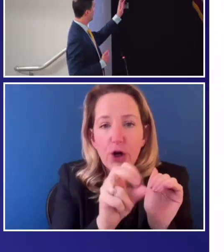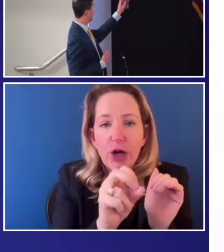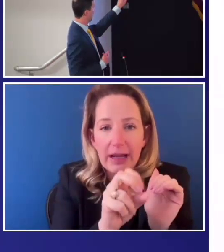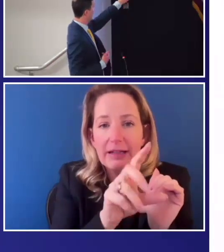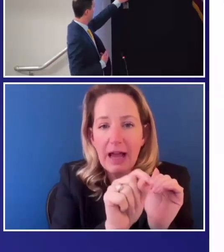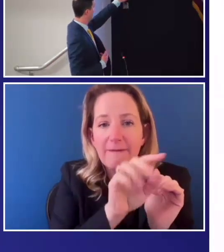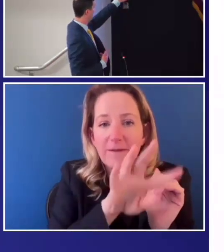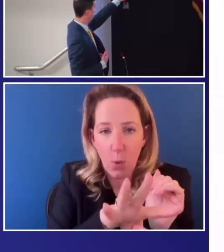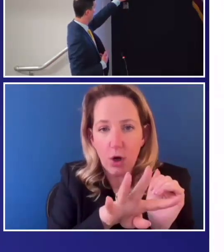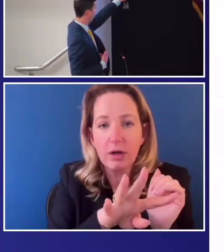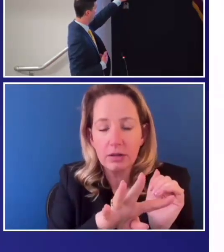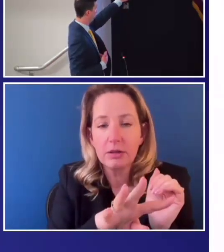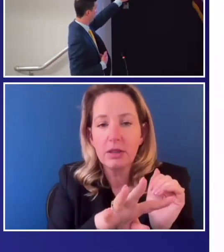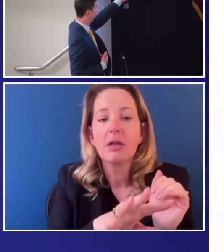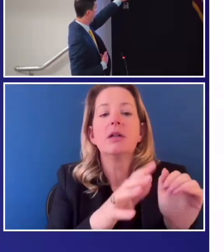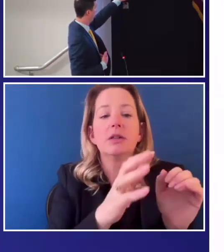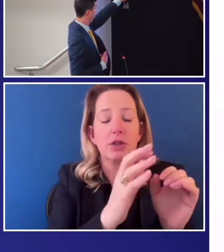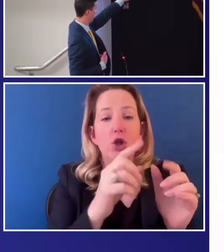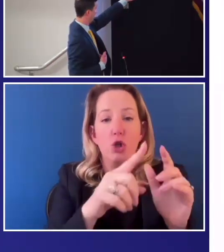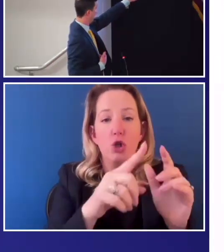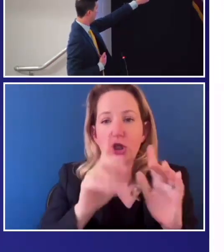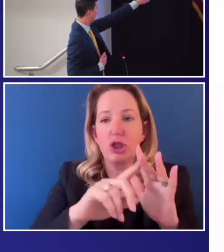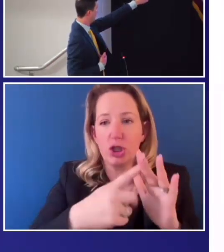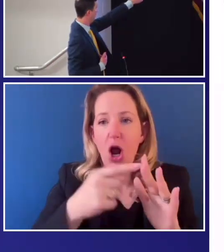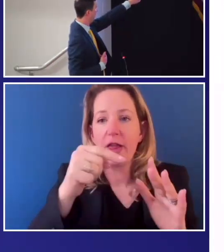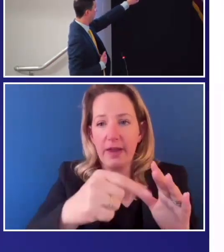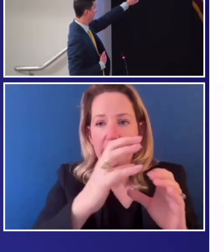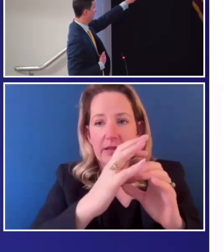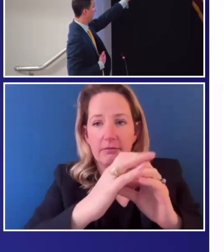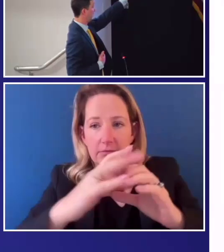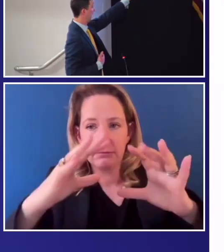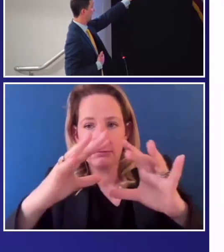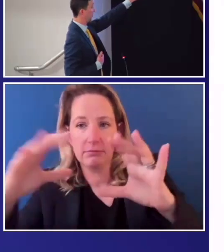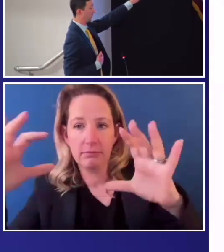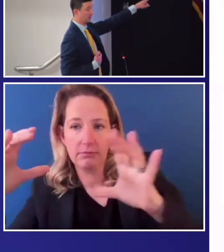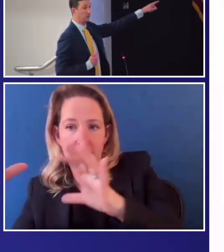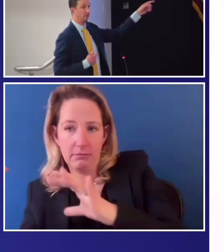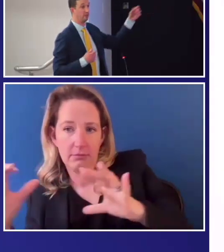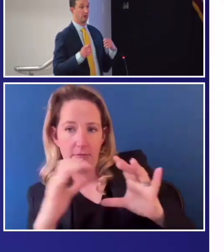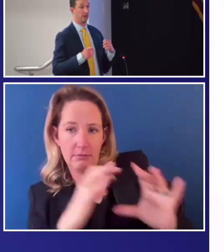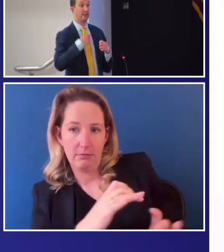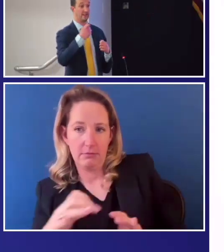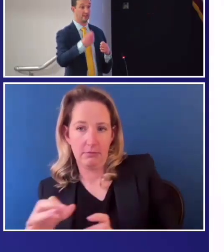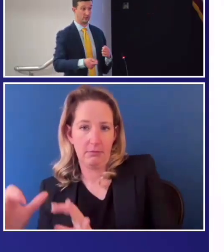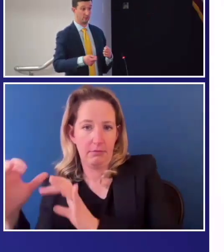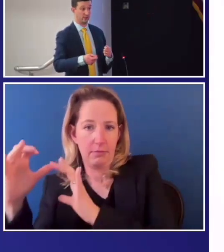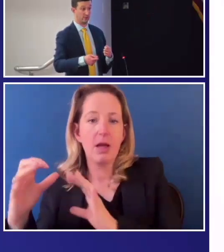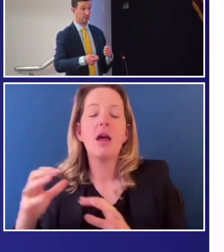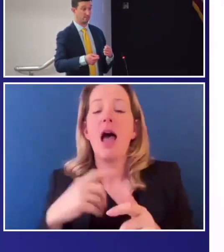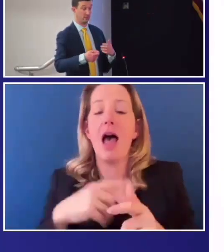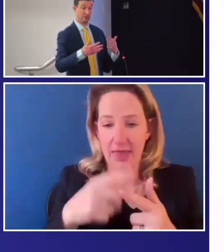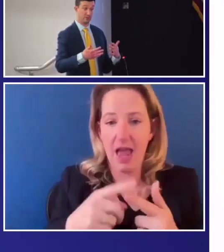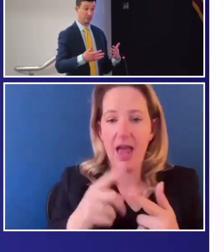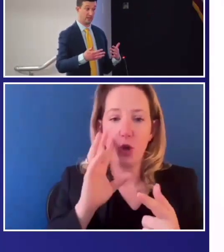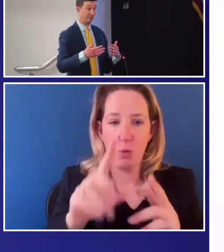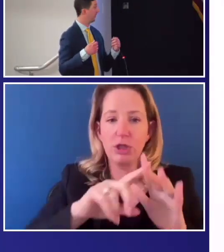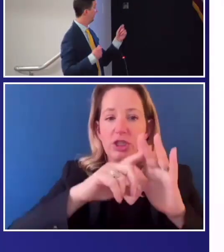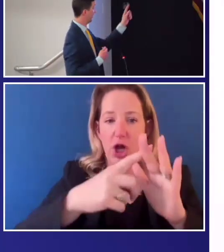So at the same six-digit CIP level, which is the top row, you would walk back to 2024 and add those completers. Still not at 30?